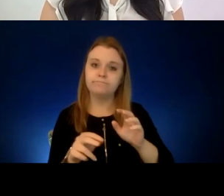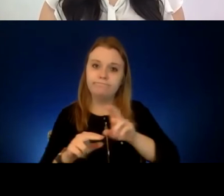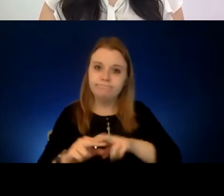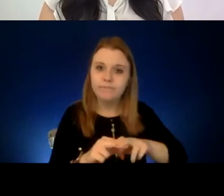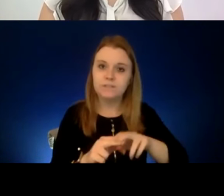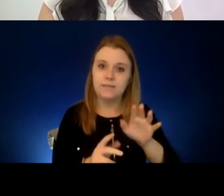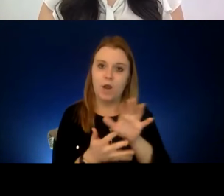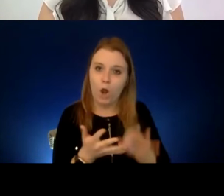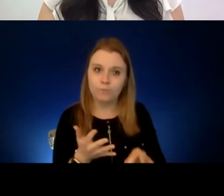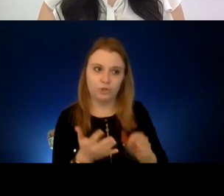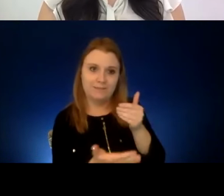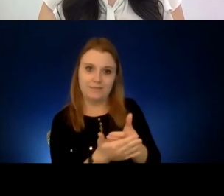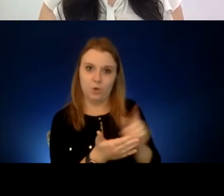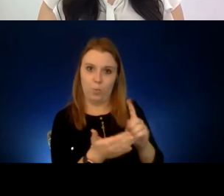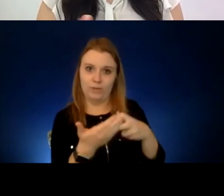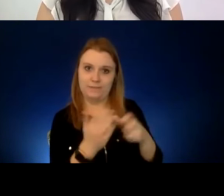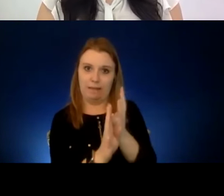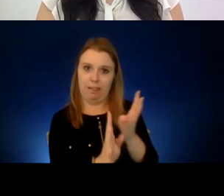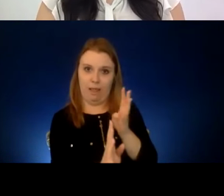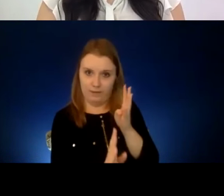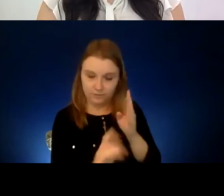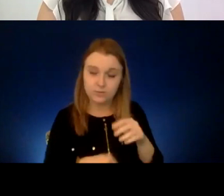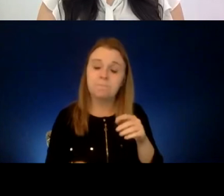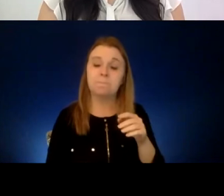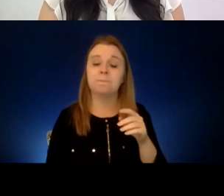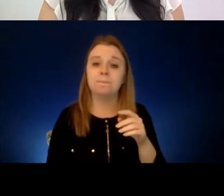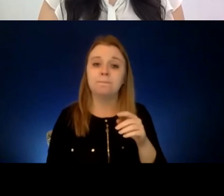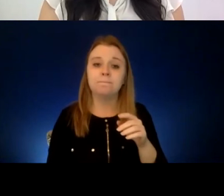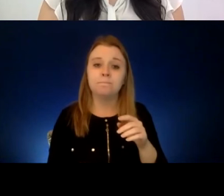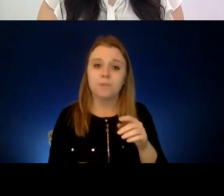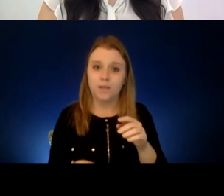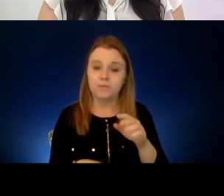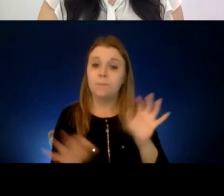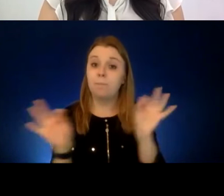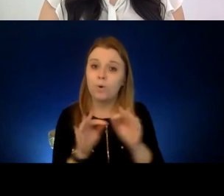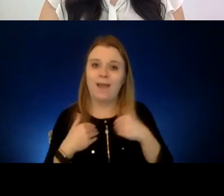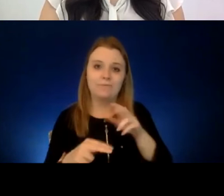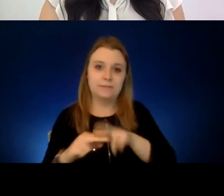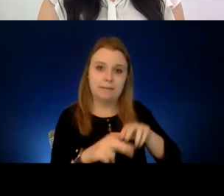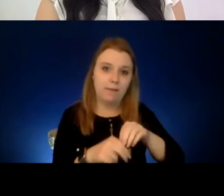if you're known to have those. You definitely want seating in the lobby in or outside the restrooms.